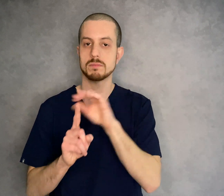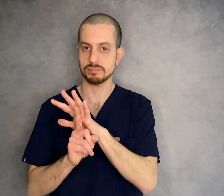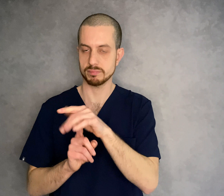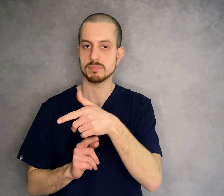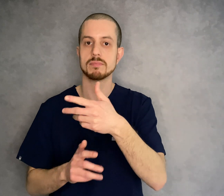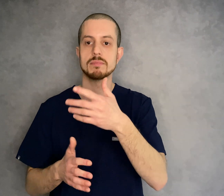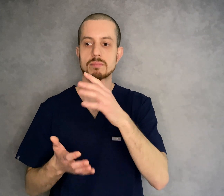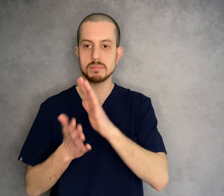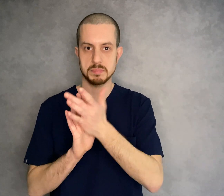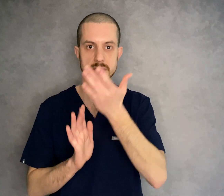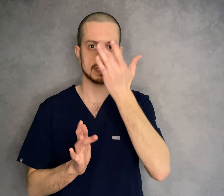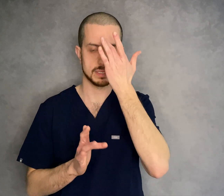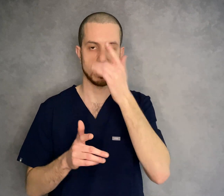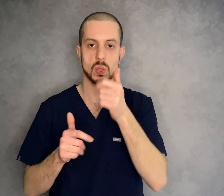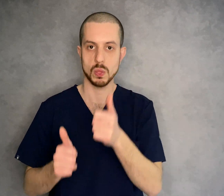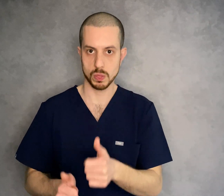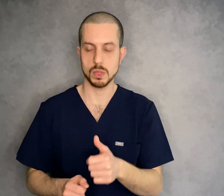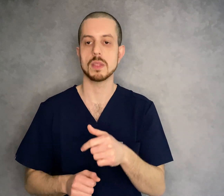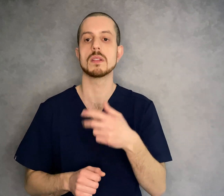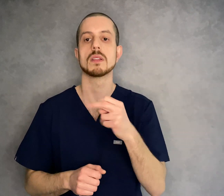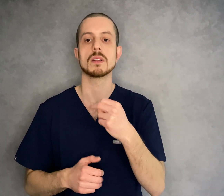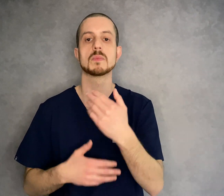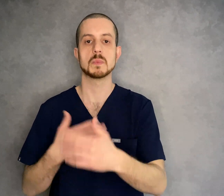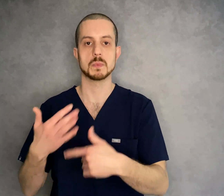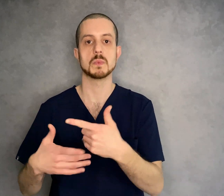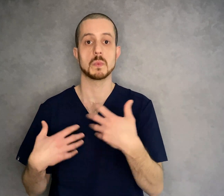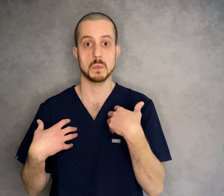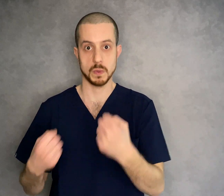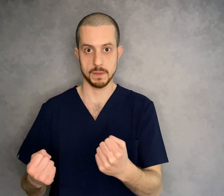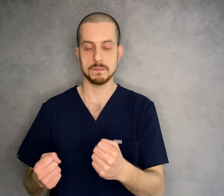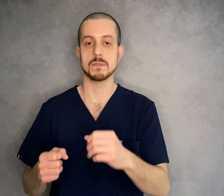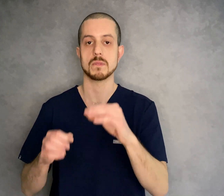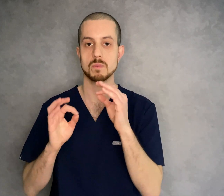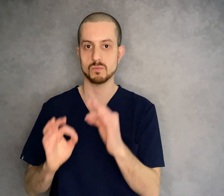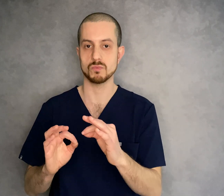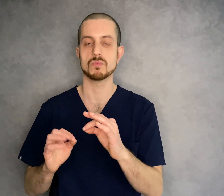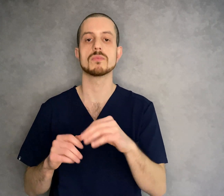They got sick, progressed, and recovered.